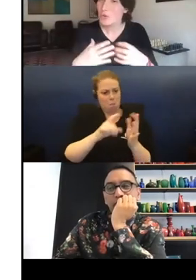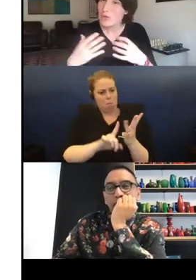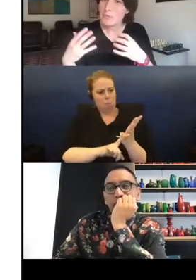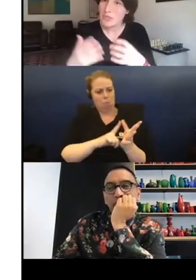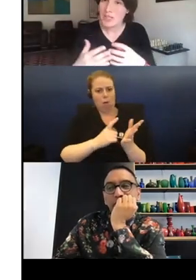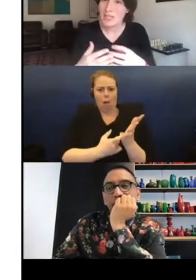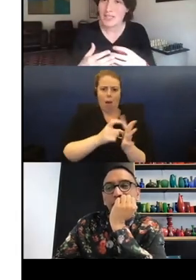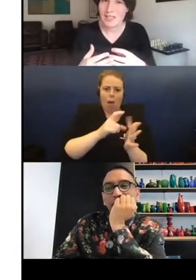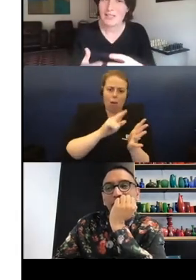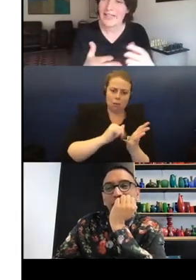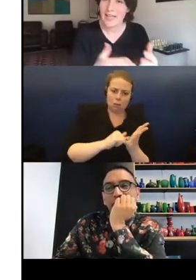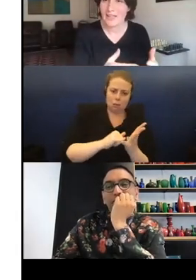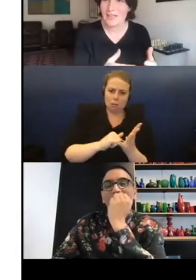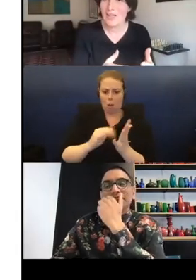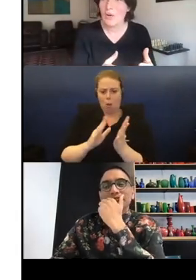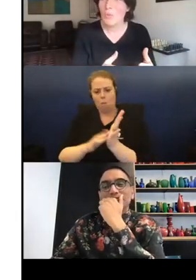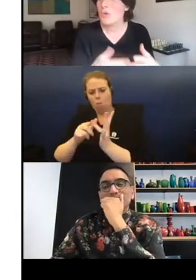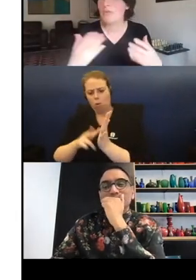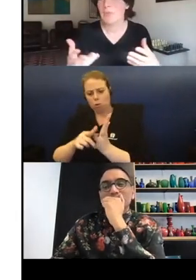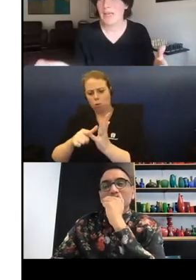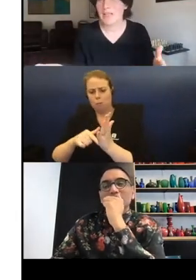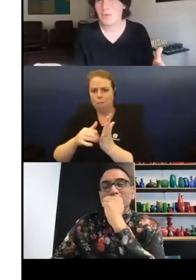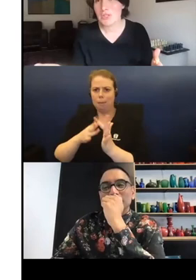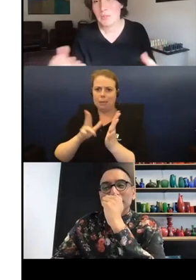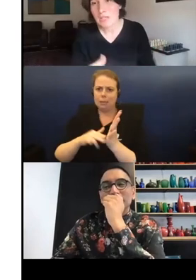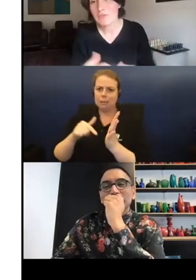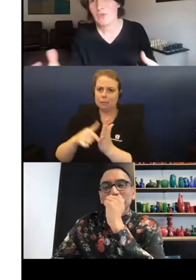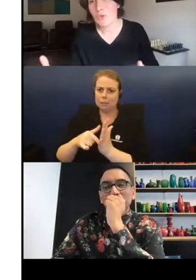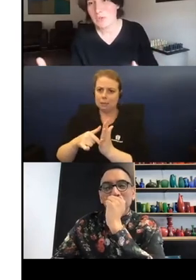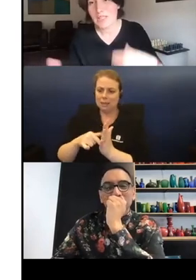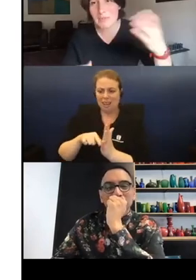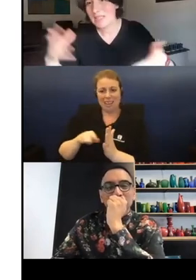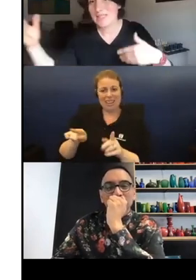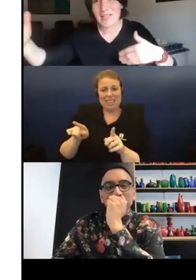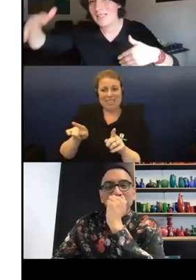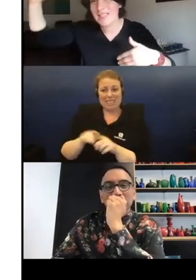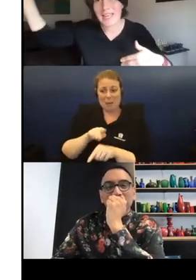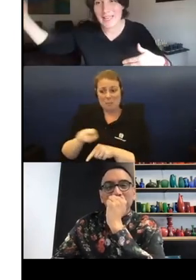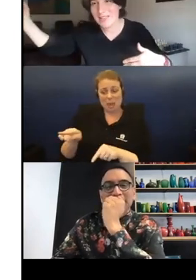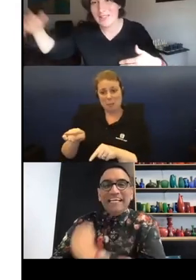appreciating then what i was playing it was just part of the normal climbing the stallion's head